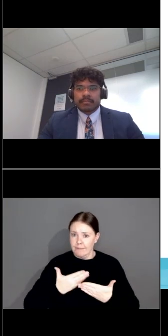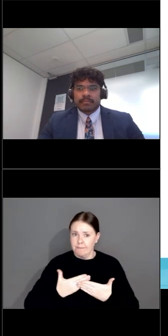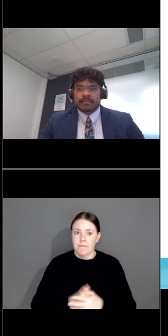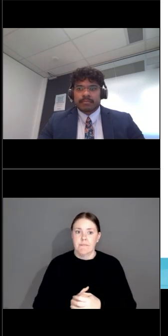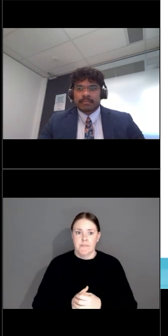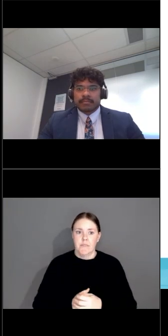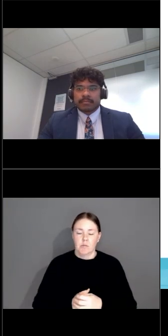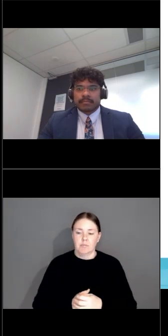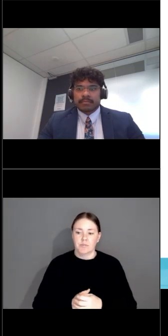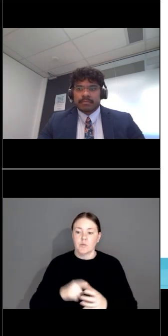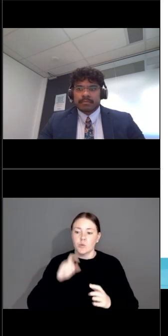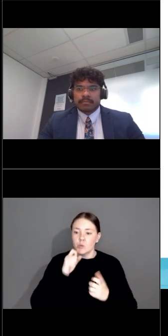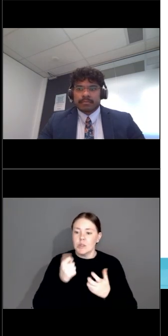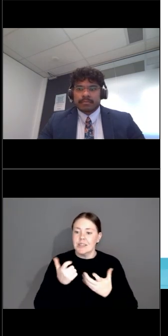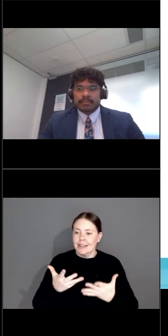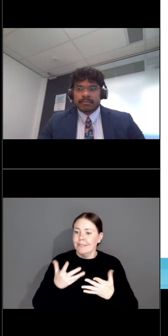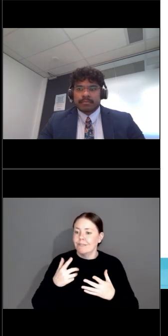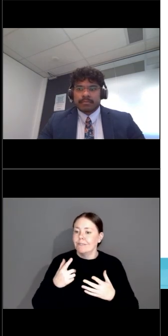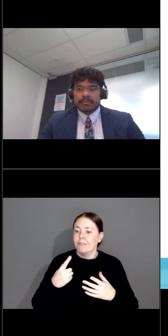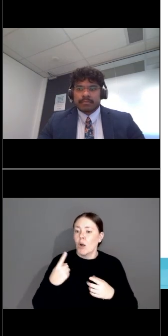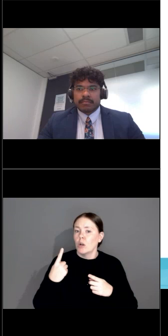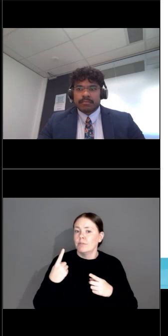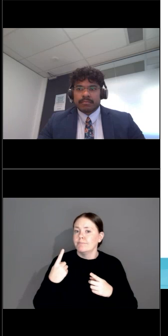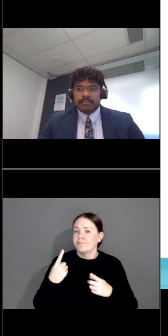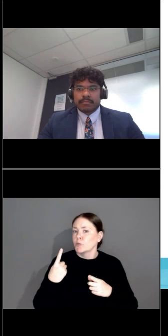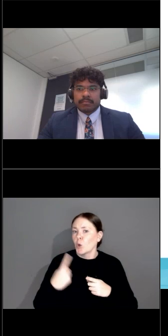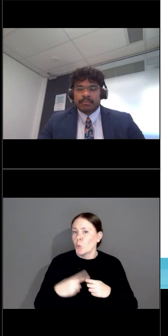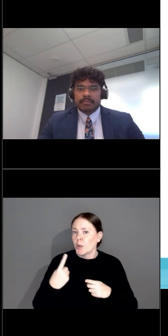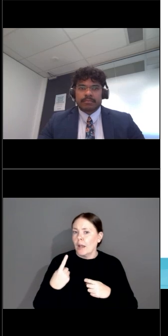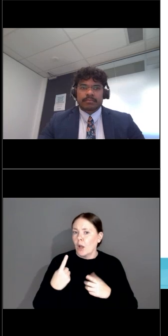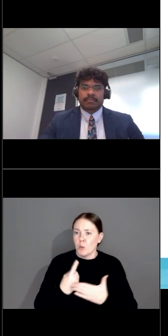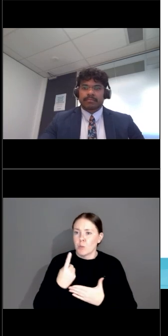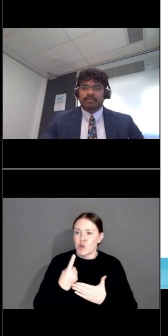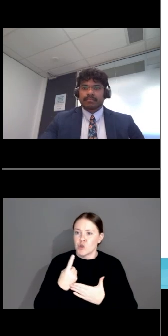you a chance to just write any questions you might have that I can ask our speakers but while you're